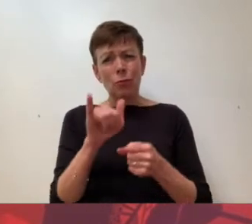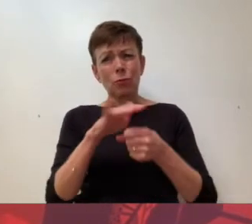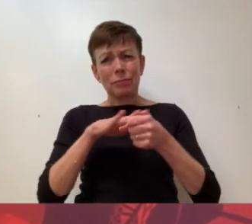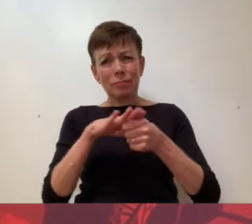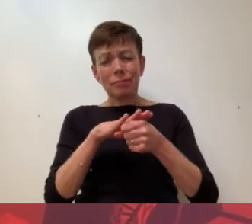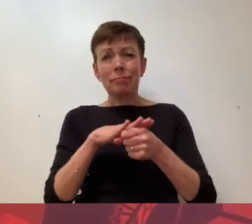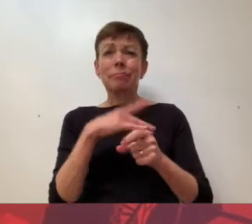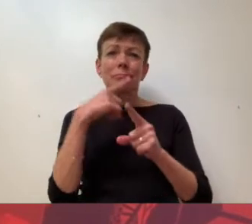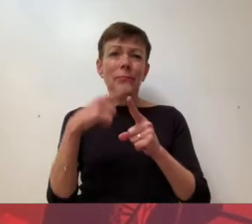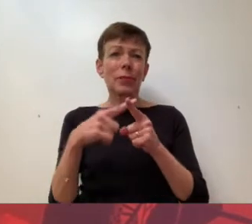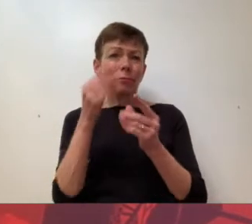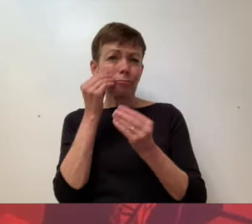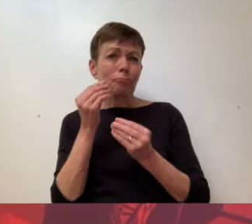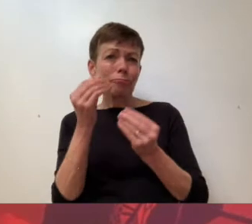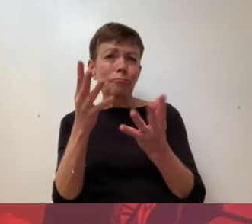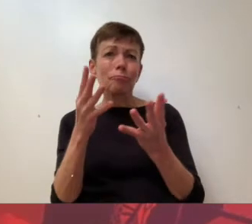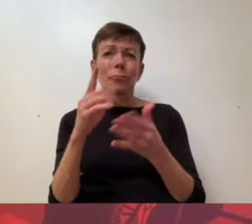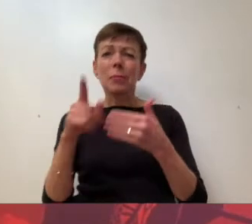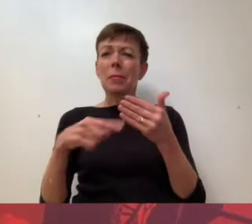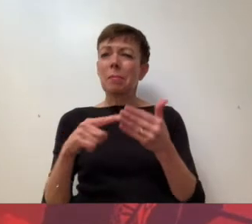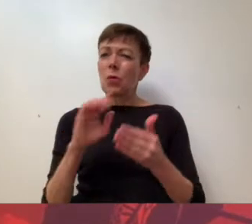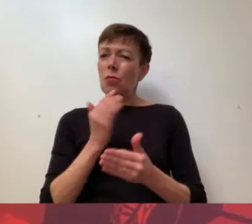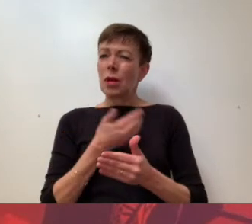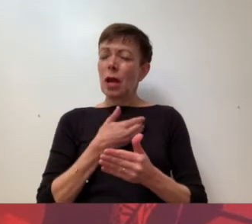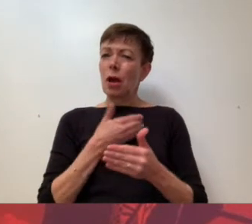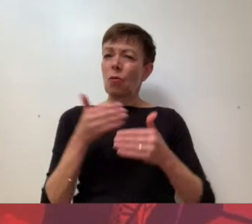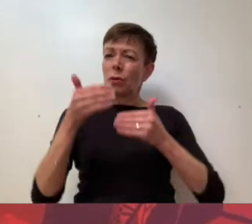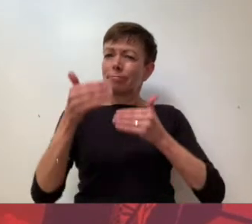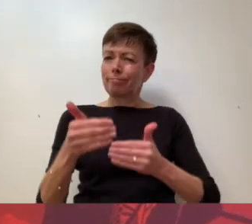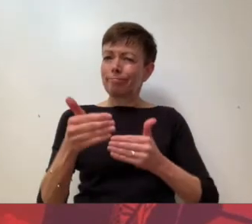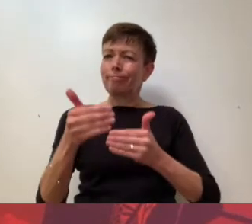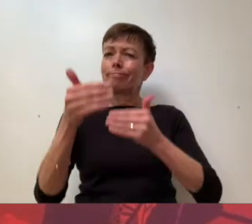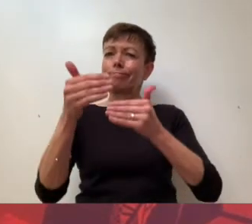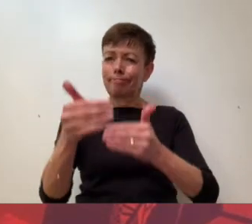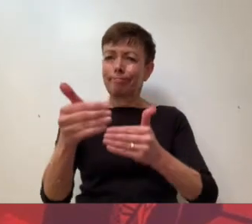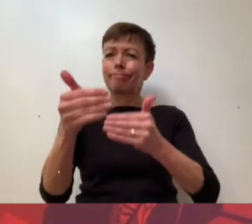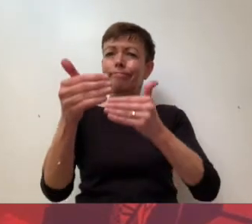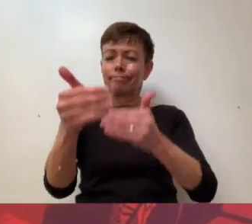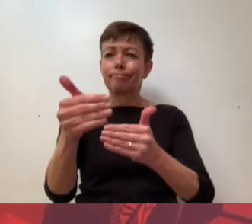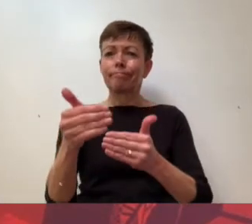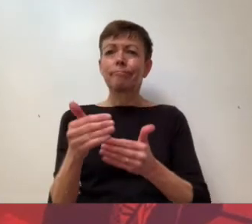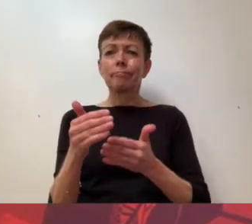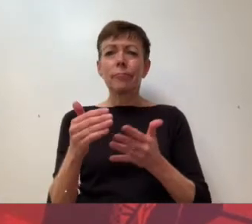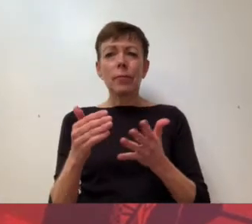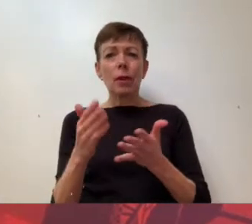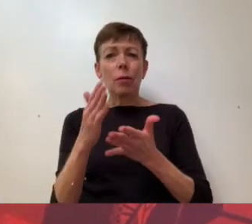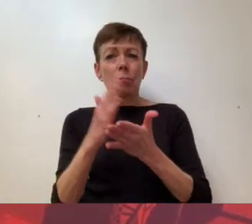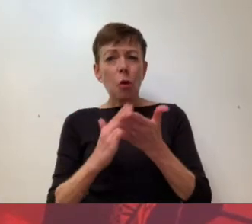we know that you all love and to inform you about The City's phased approach that will